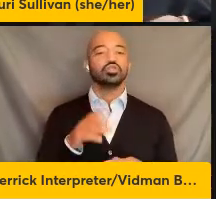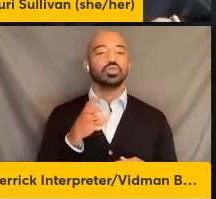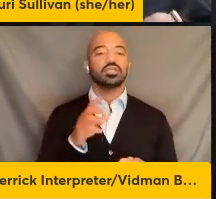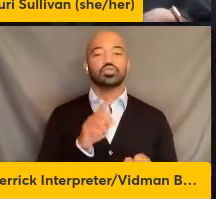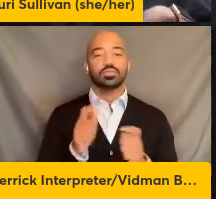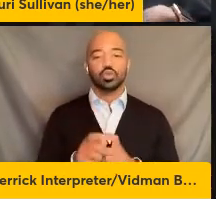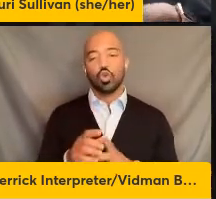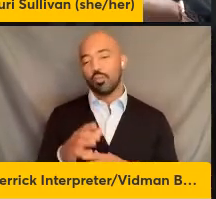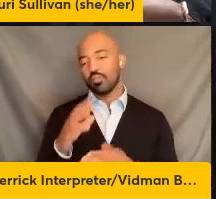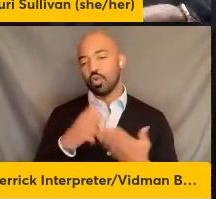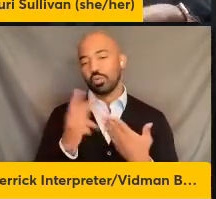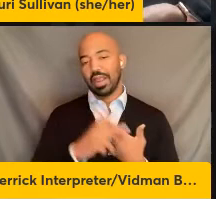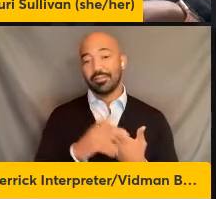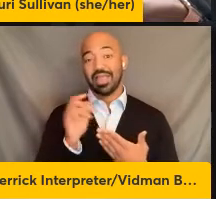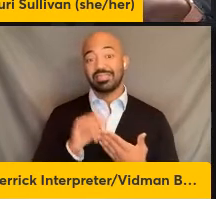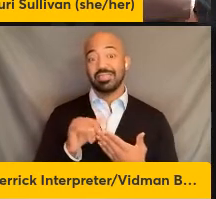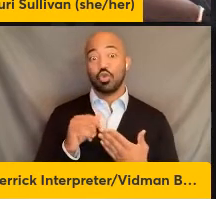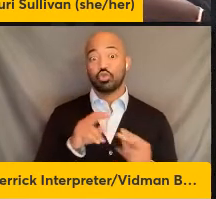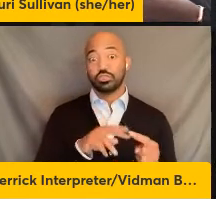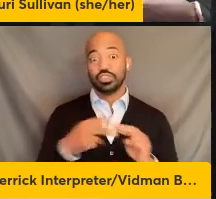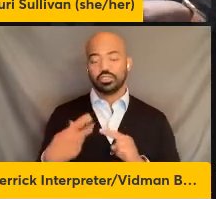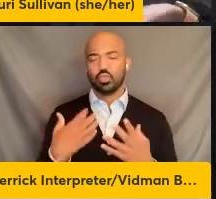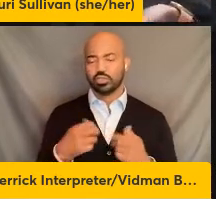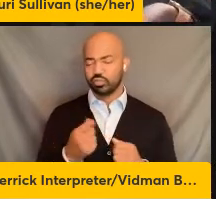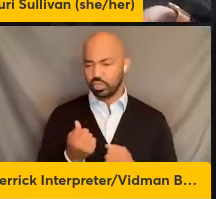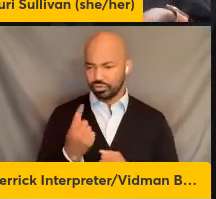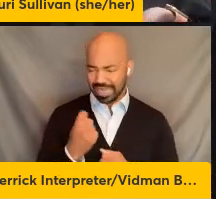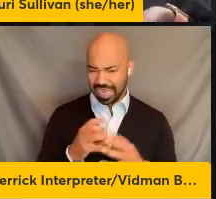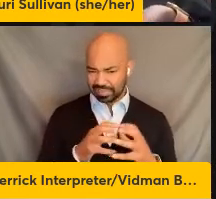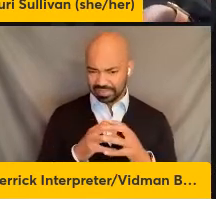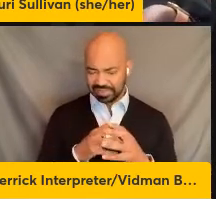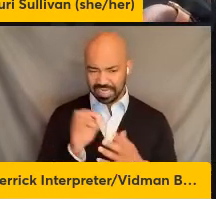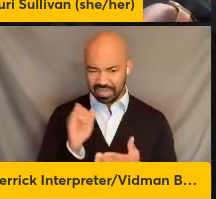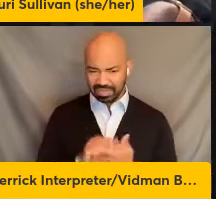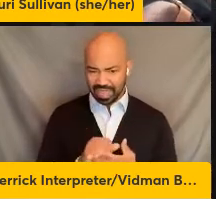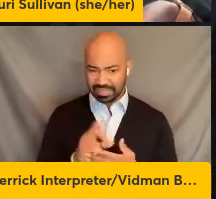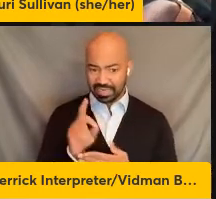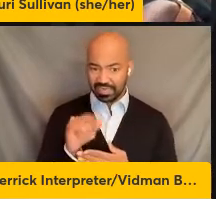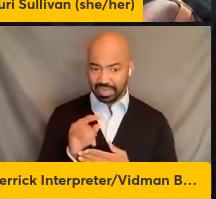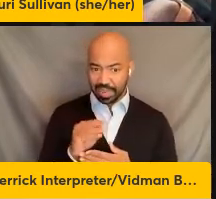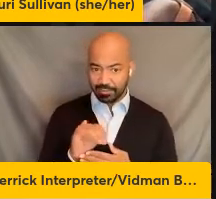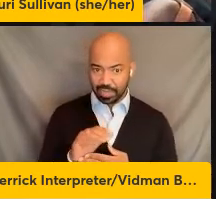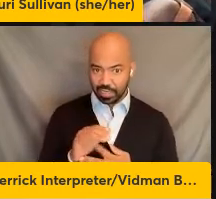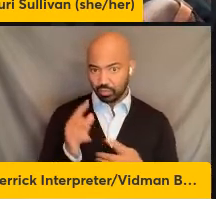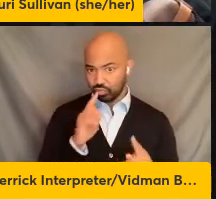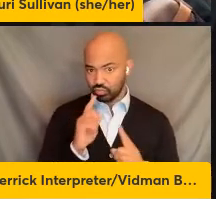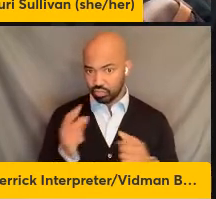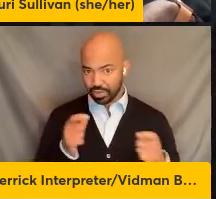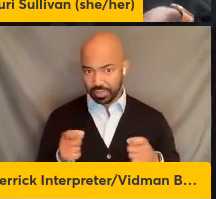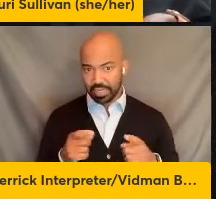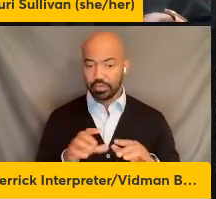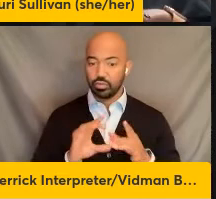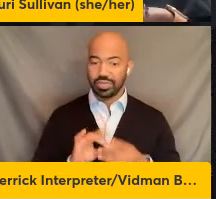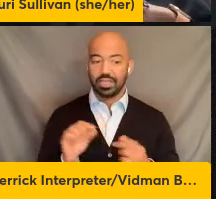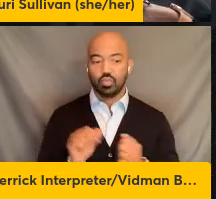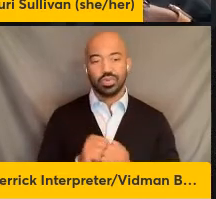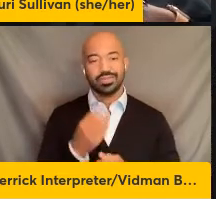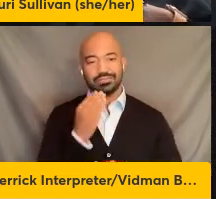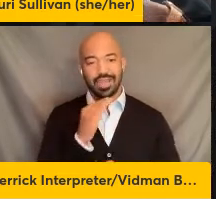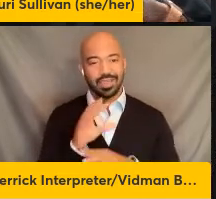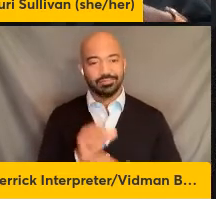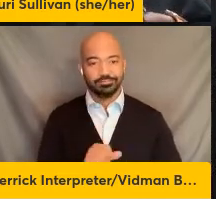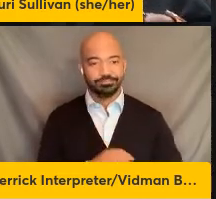that we wanted to understand whether or not they were dynamically regulated in response to diet. And so to test this